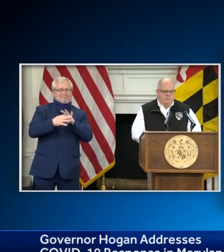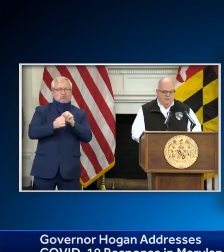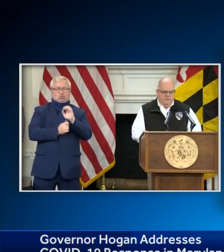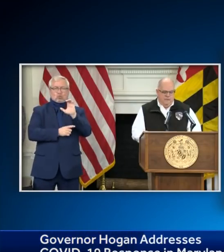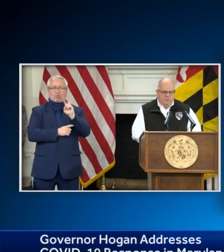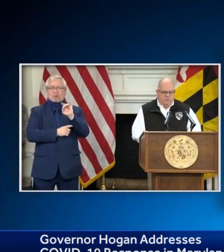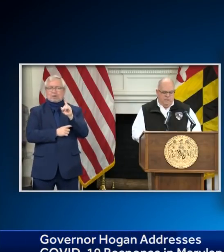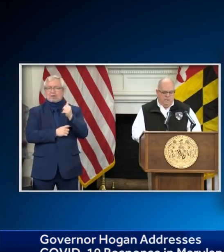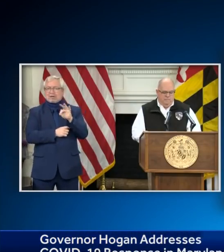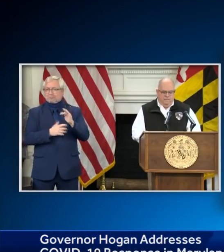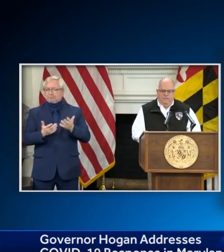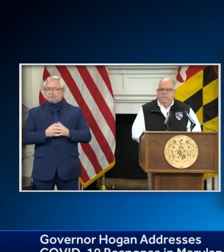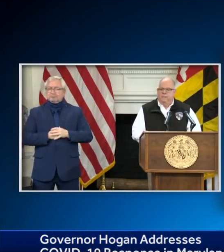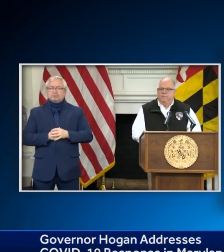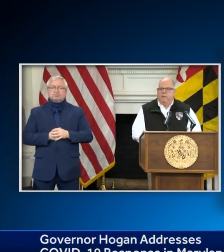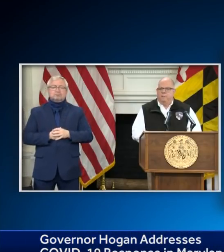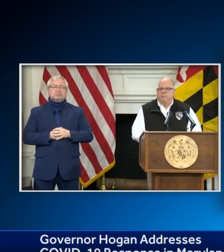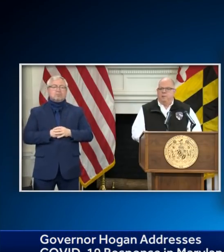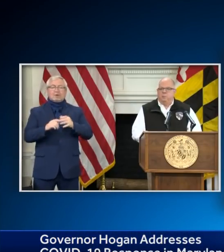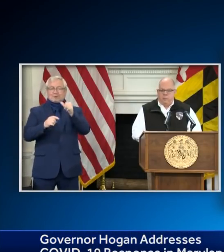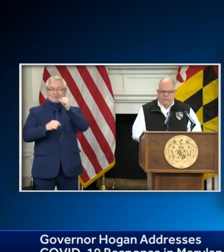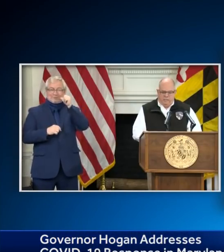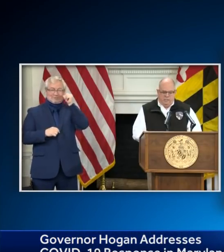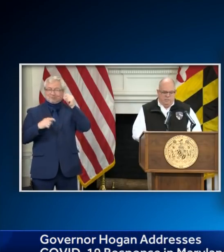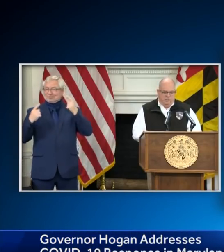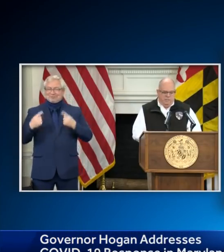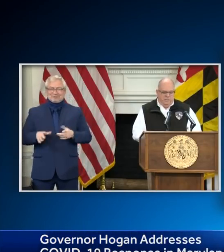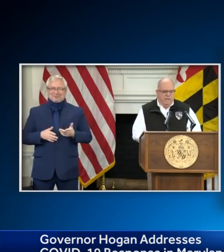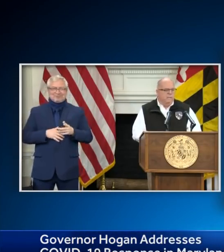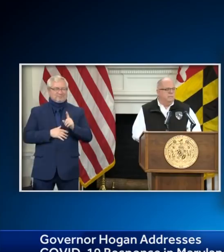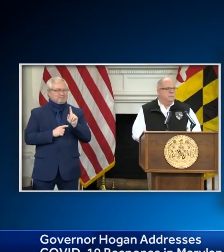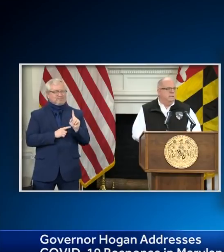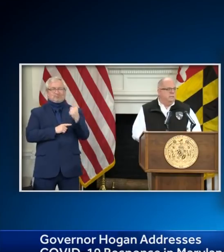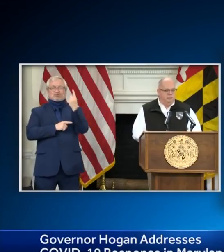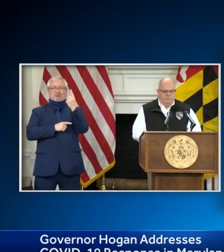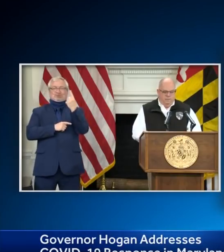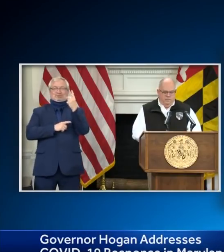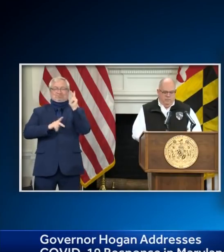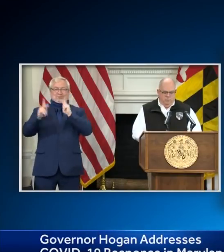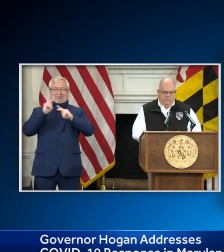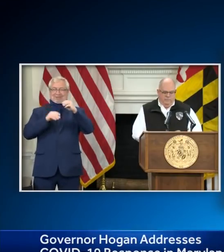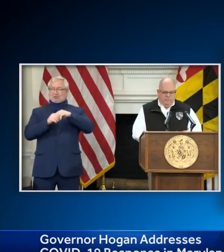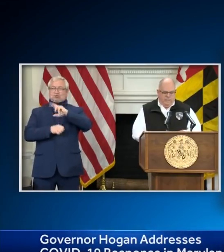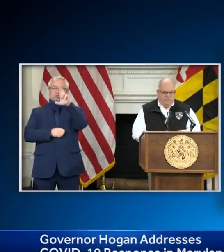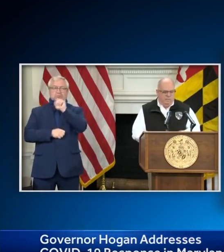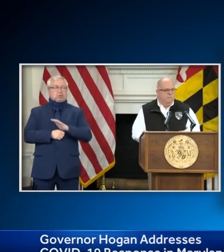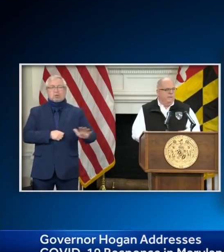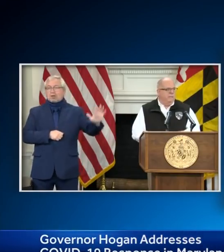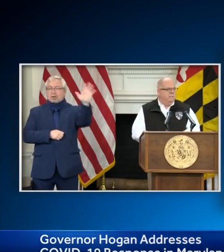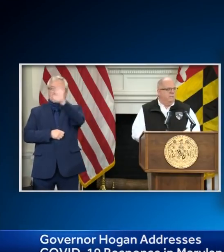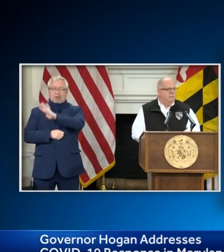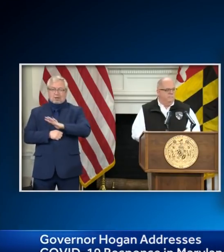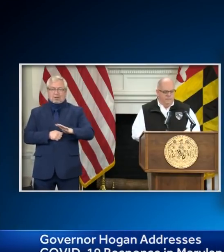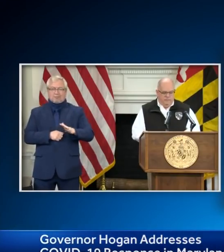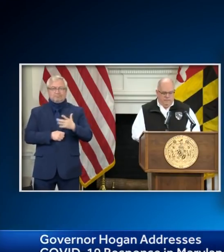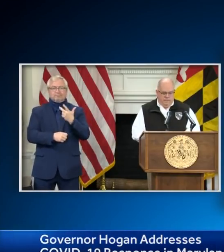I’D HOPED THAT PERHAPS EVEN A VACCINE FOR THE DEADLY VIRUS.